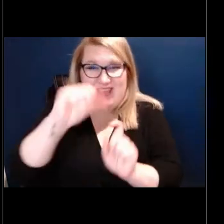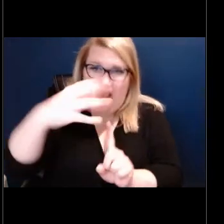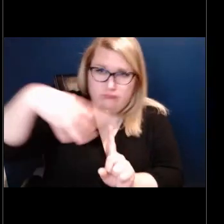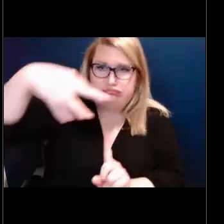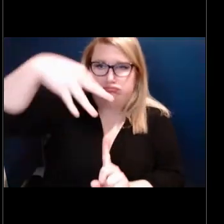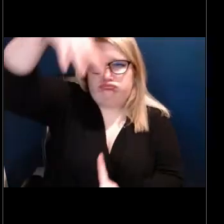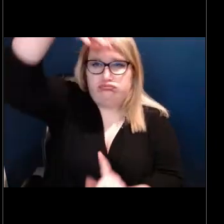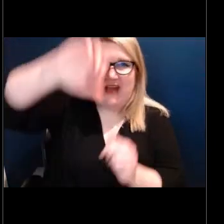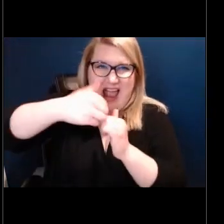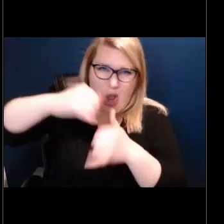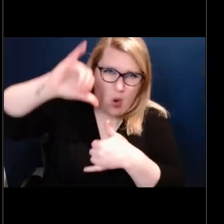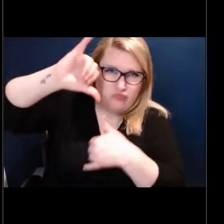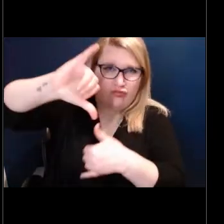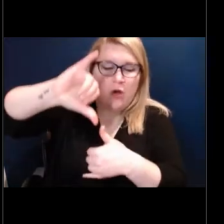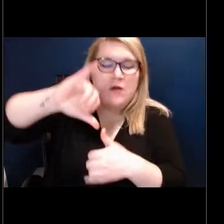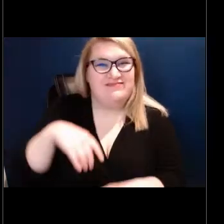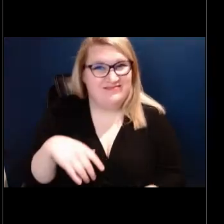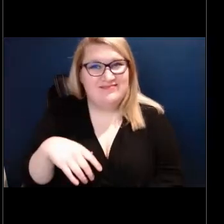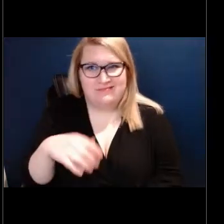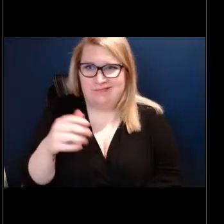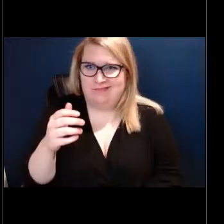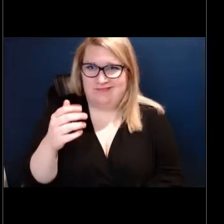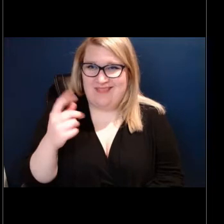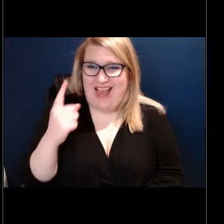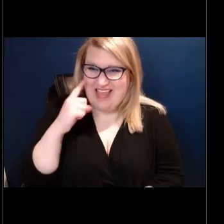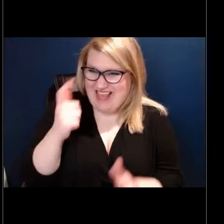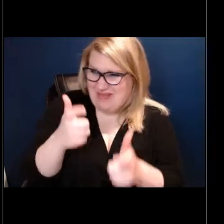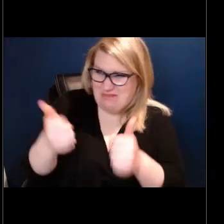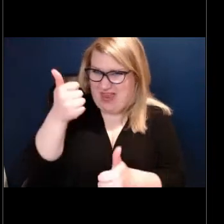Tens of thousands of feet. I think the biggest eruption that I worked